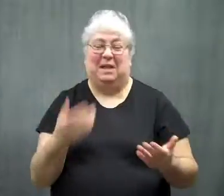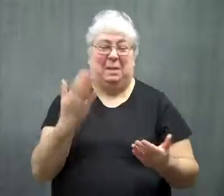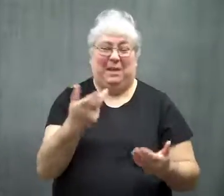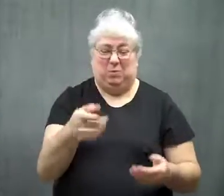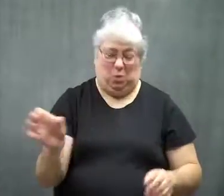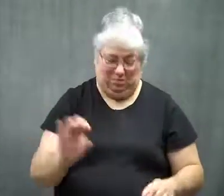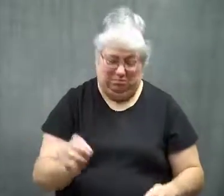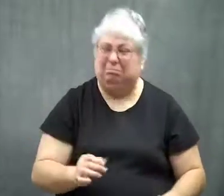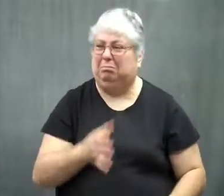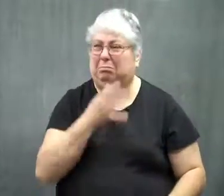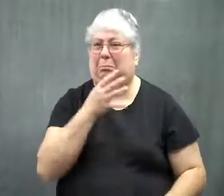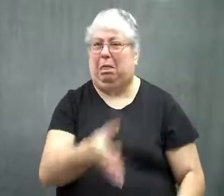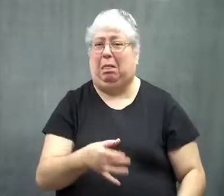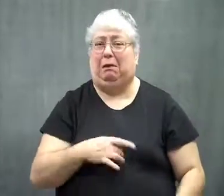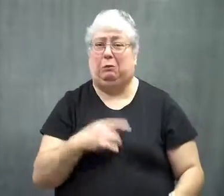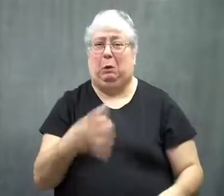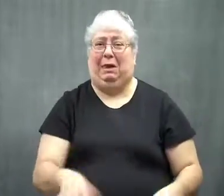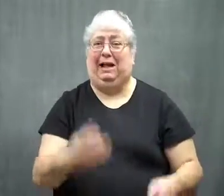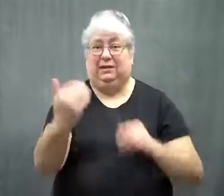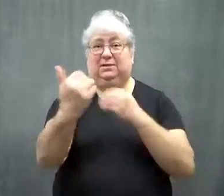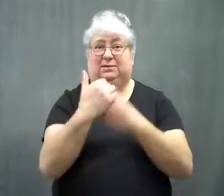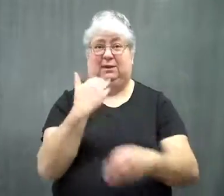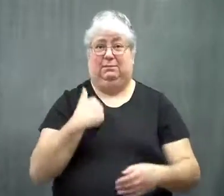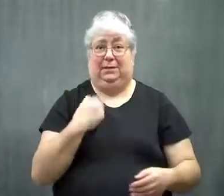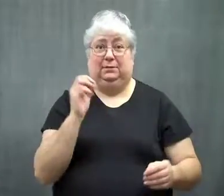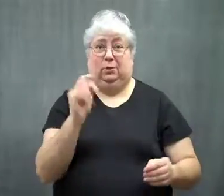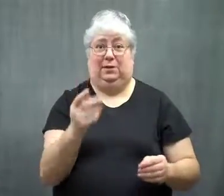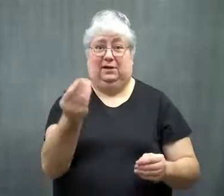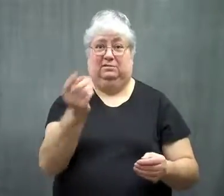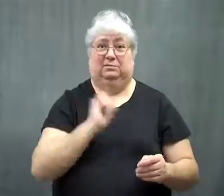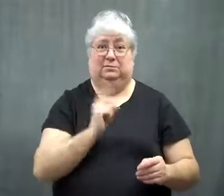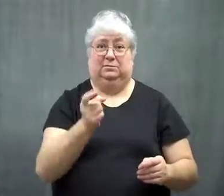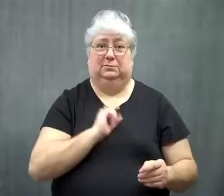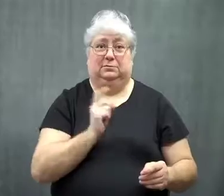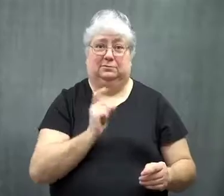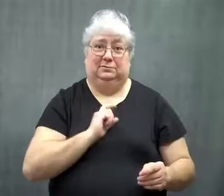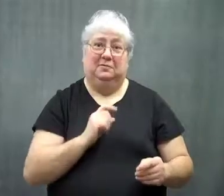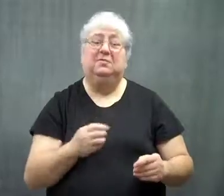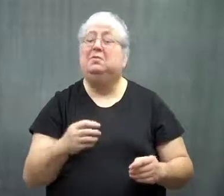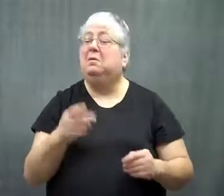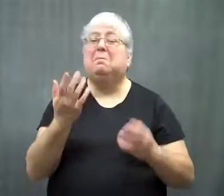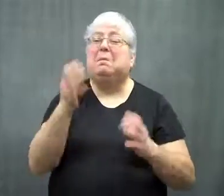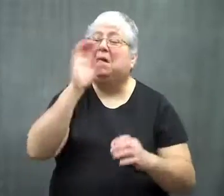If you try it, and don't like it, send it to me, will you?